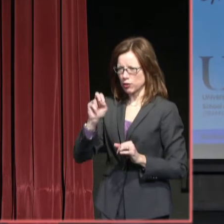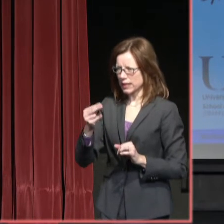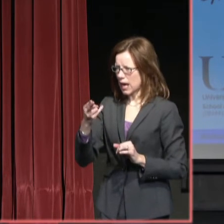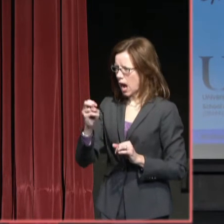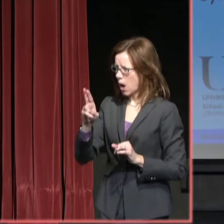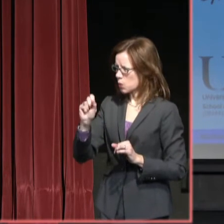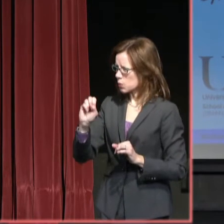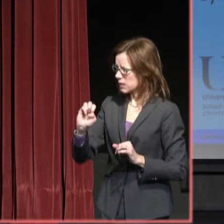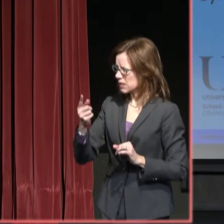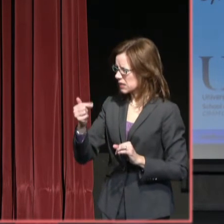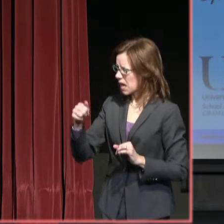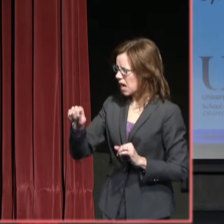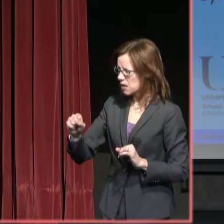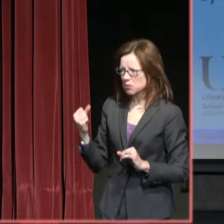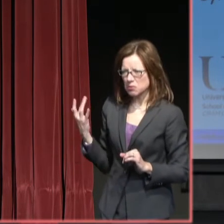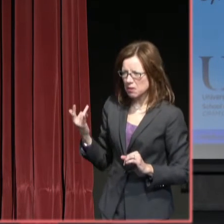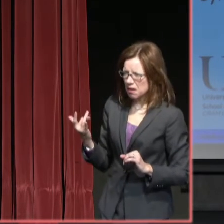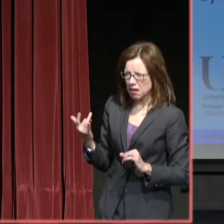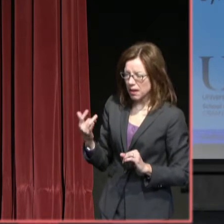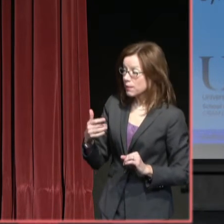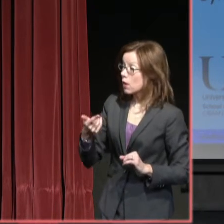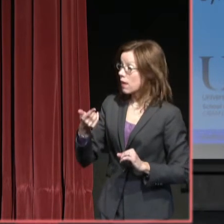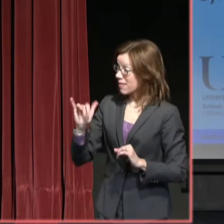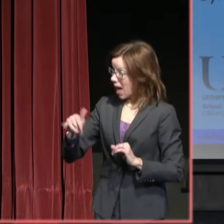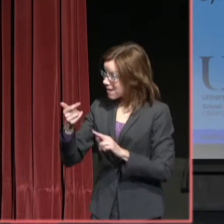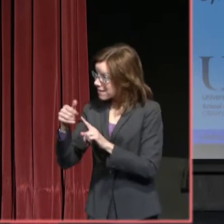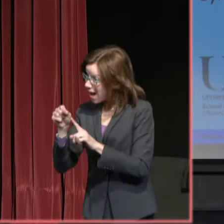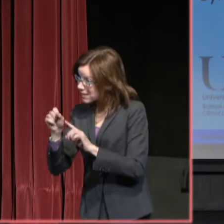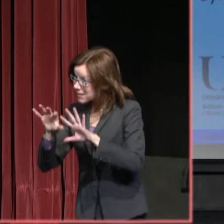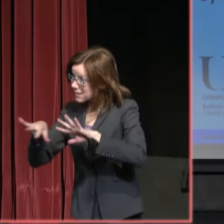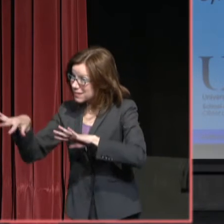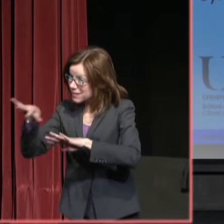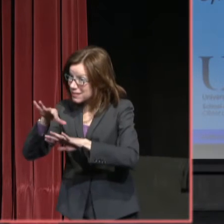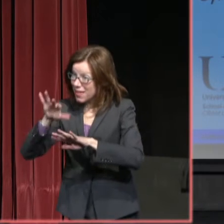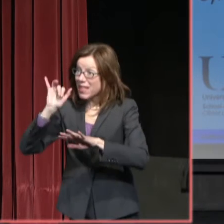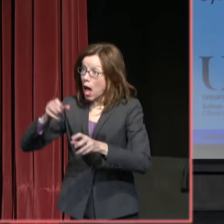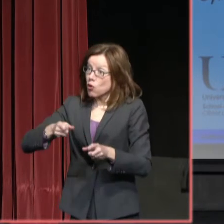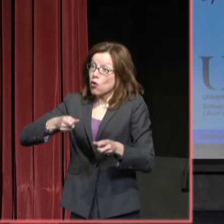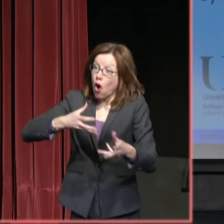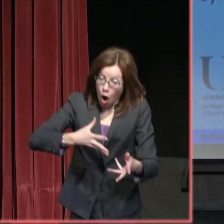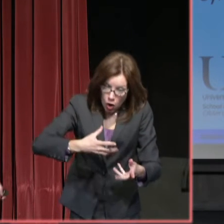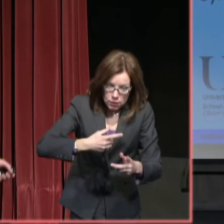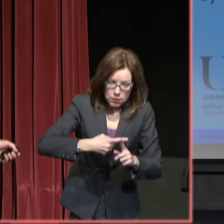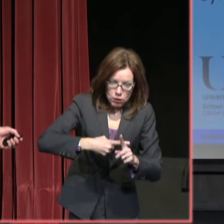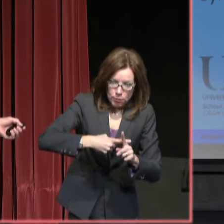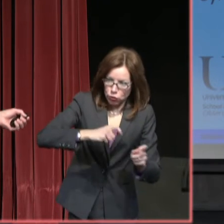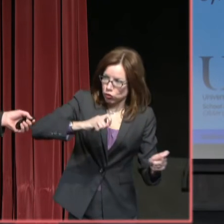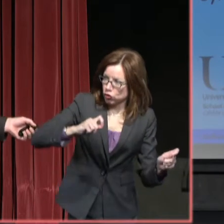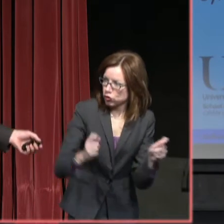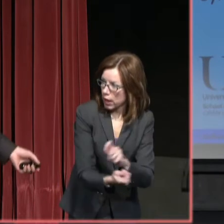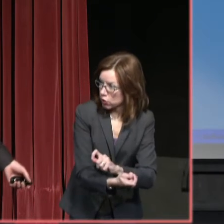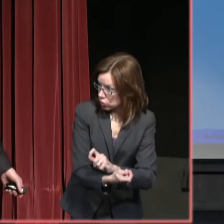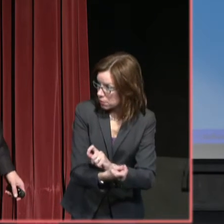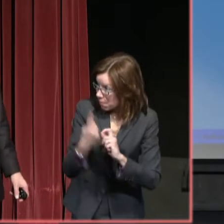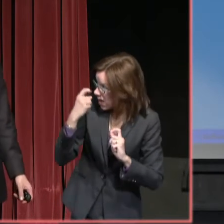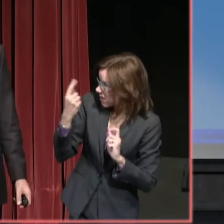The simple answer is because it is greenhouse gases which are causing all the climate change on earth today.